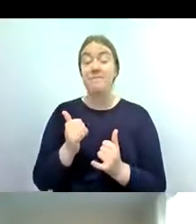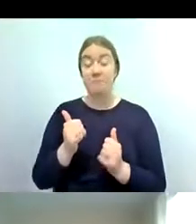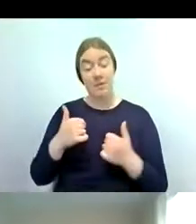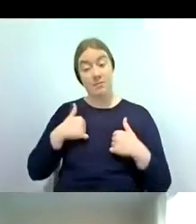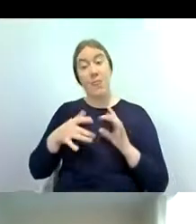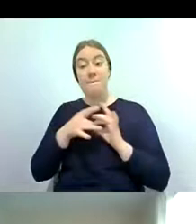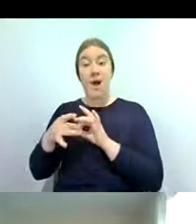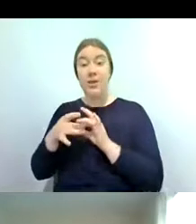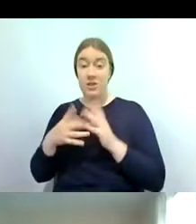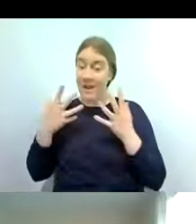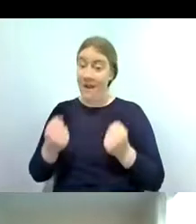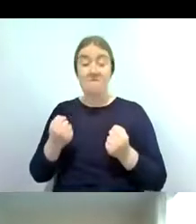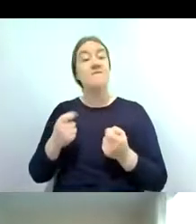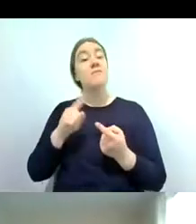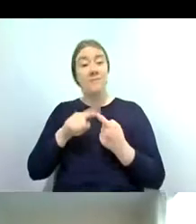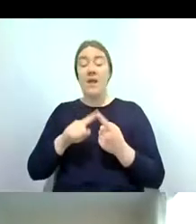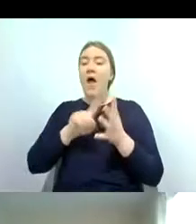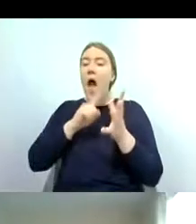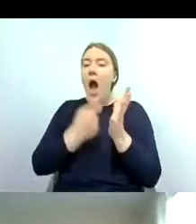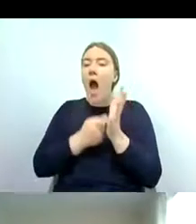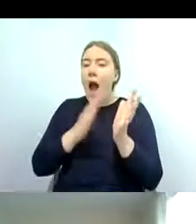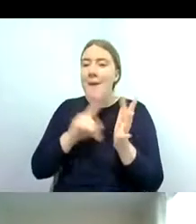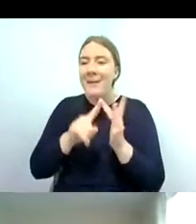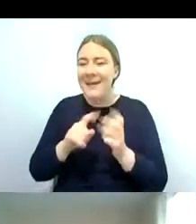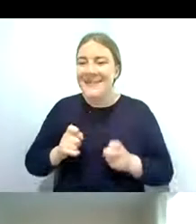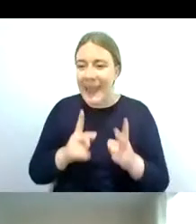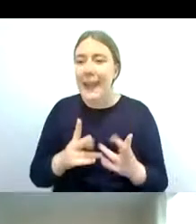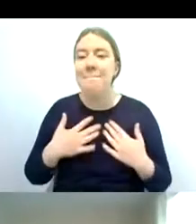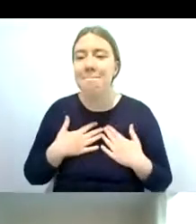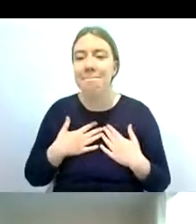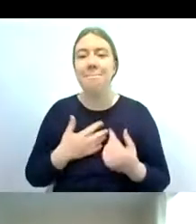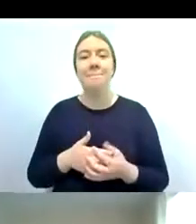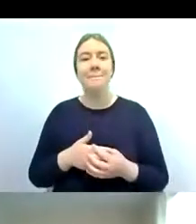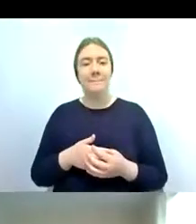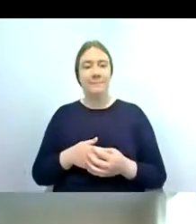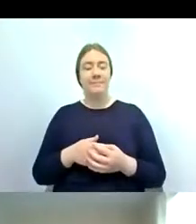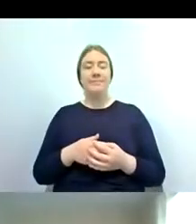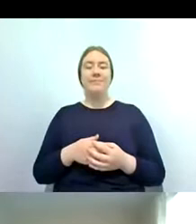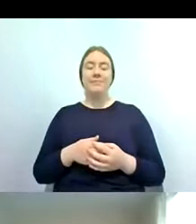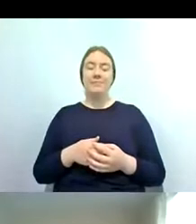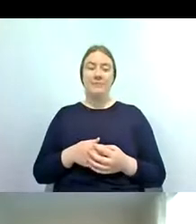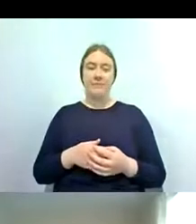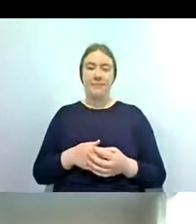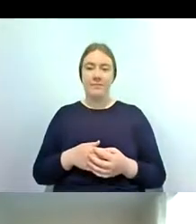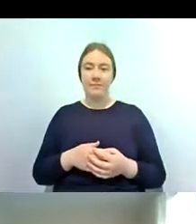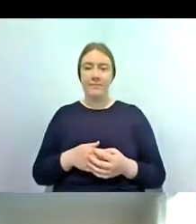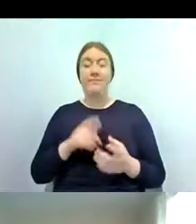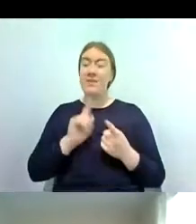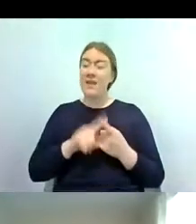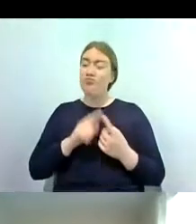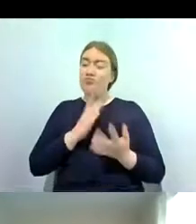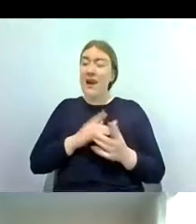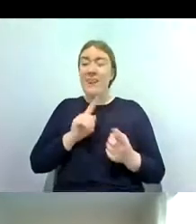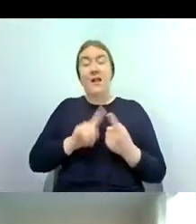devised was the ARMI scheme and this was the uh the first survey that they'd come up with